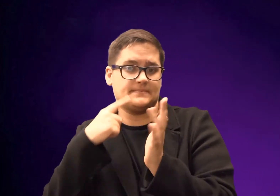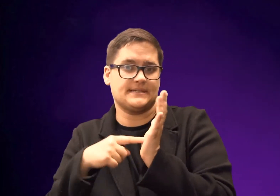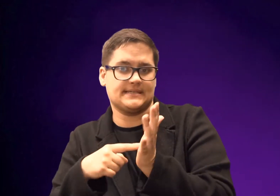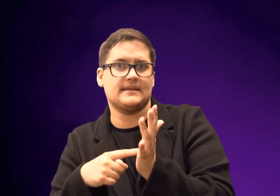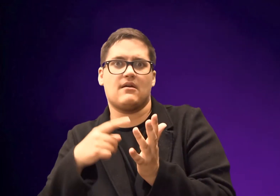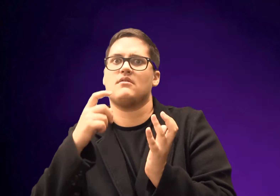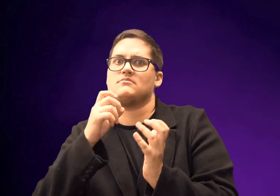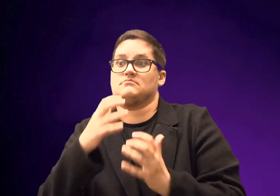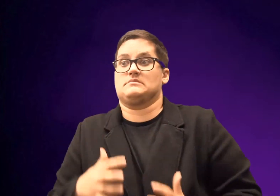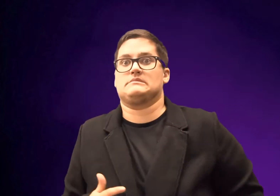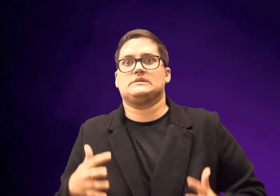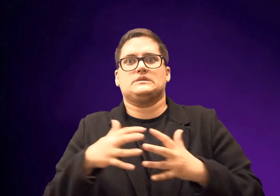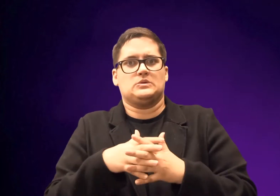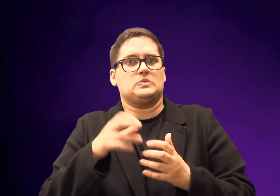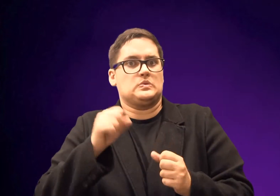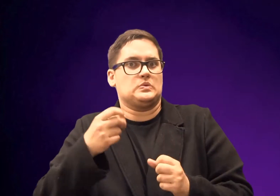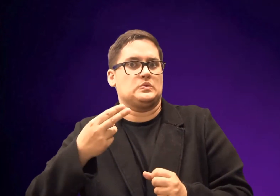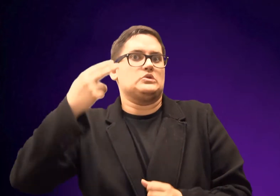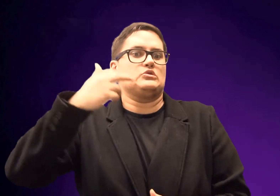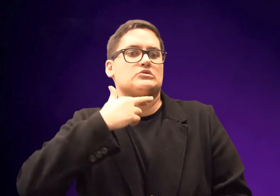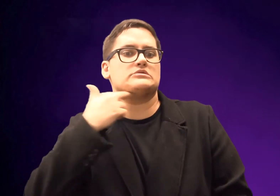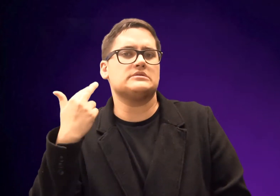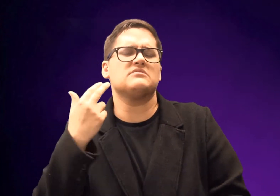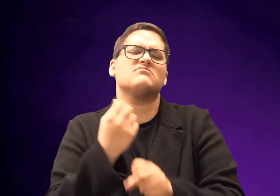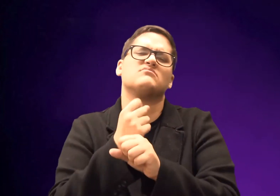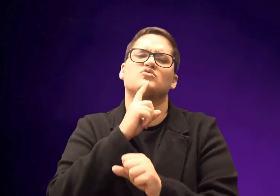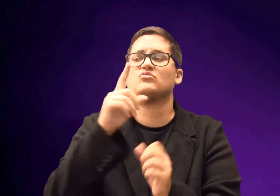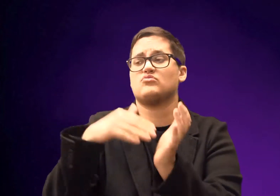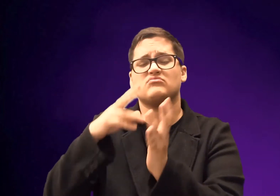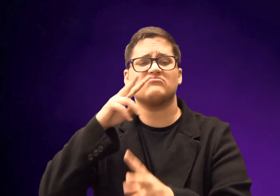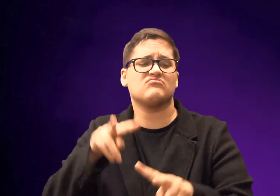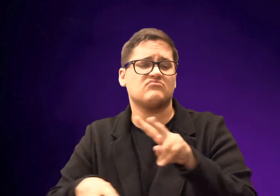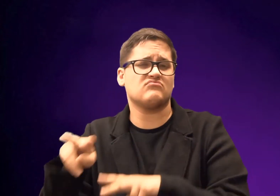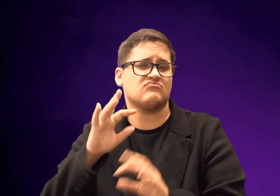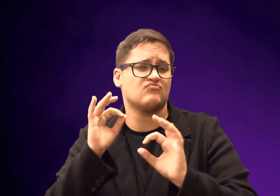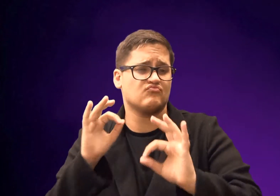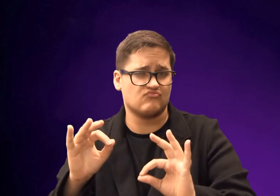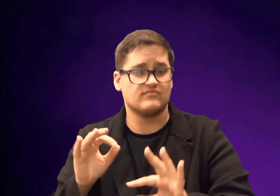These are examples that being pregnant can cause. Doctors can keep an eye on them.